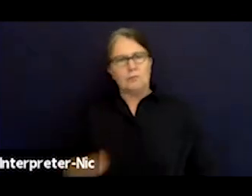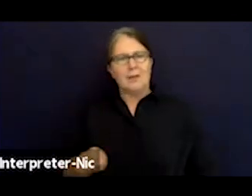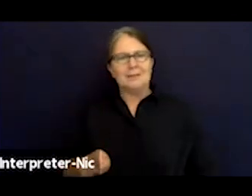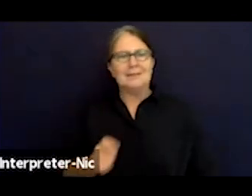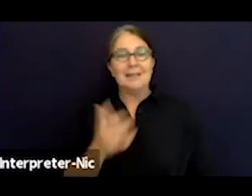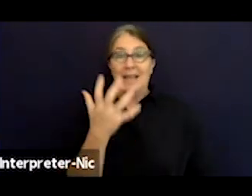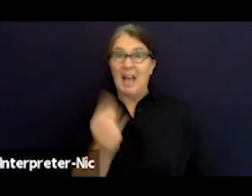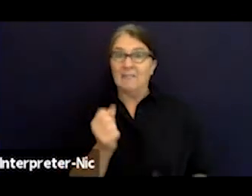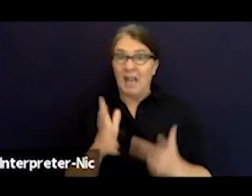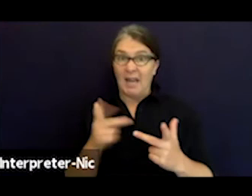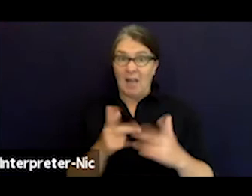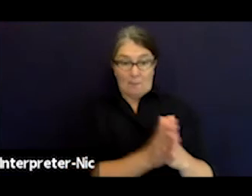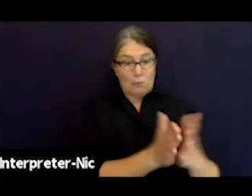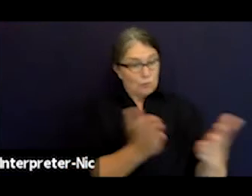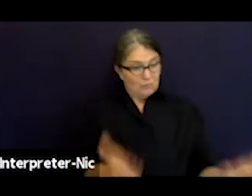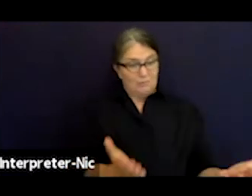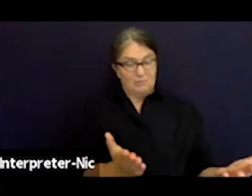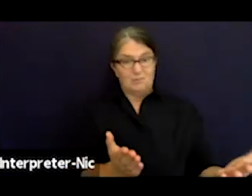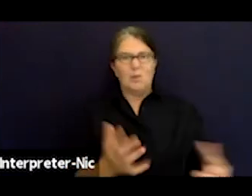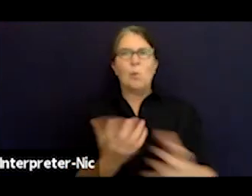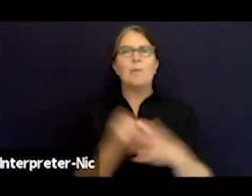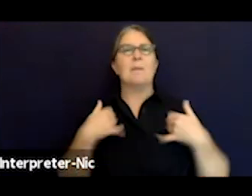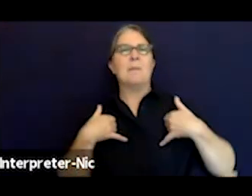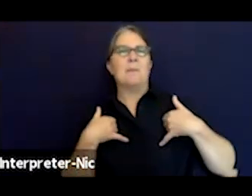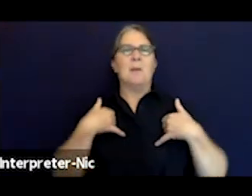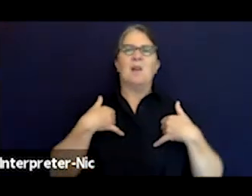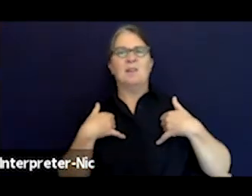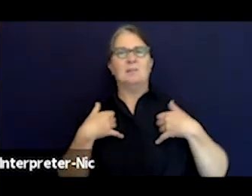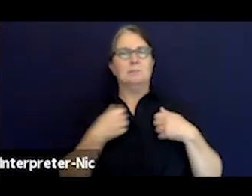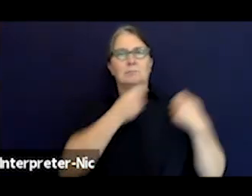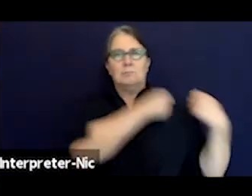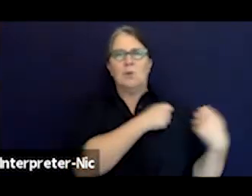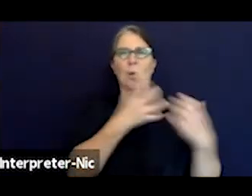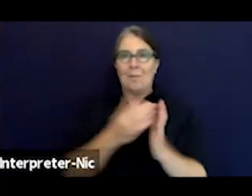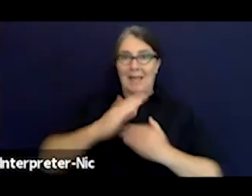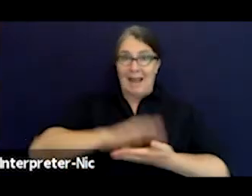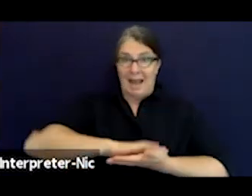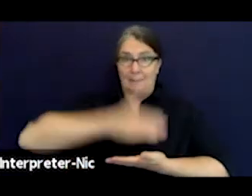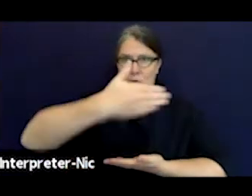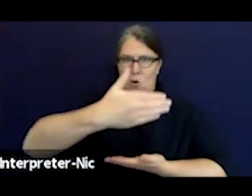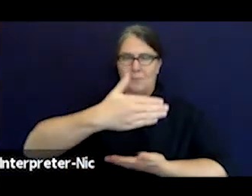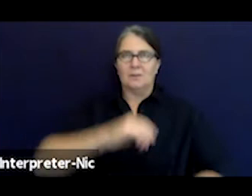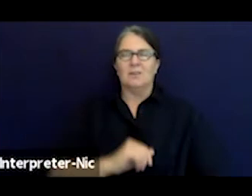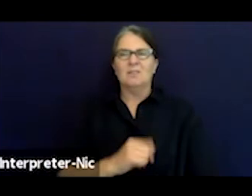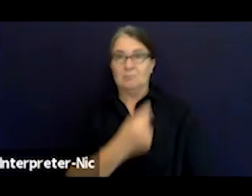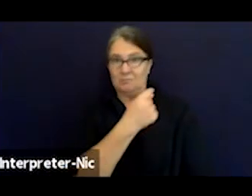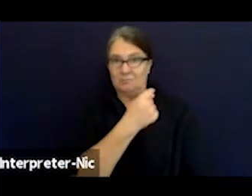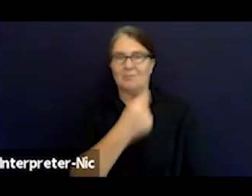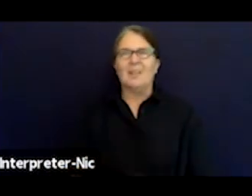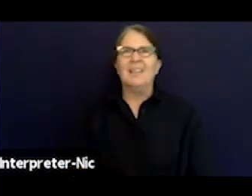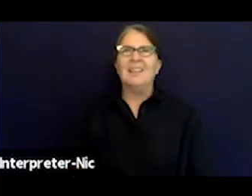next to her and a backpack with a laptop. The argument we can use with our instructor colleagues